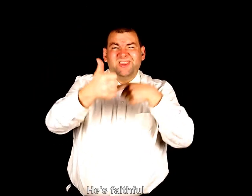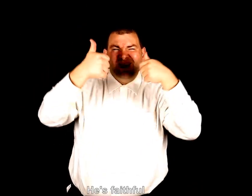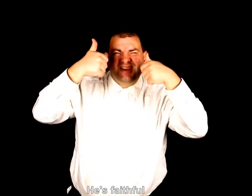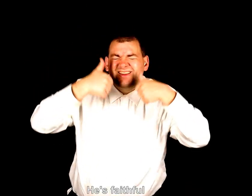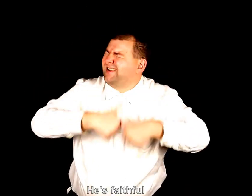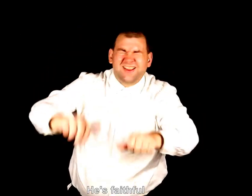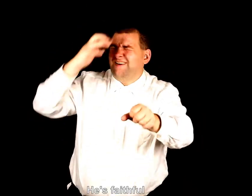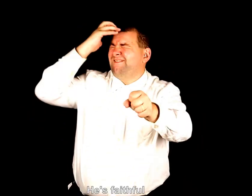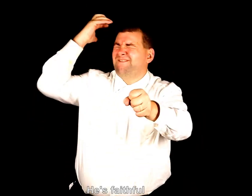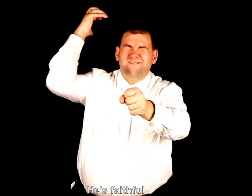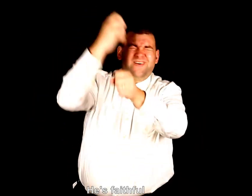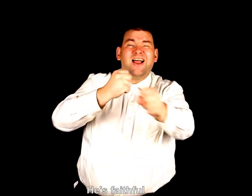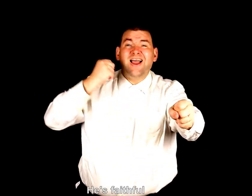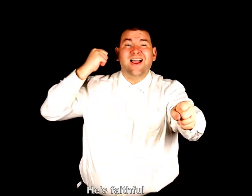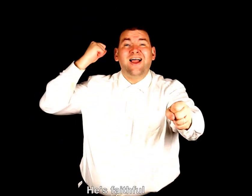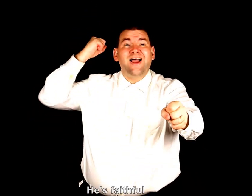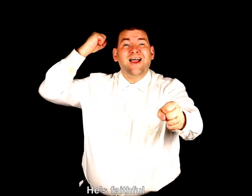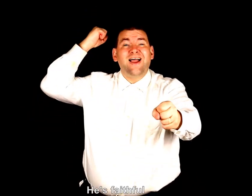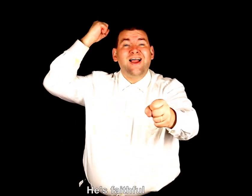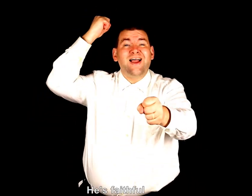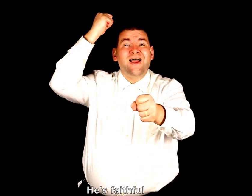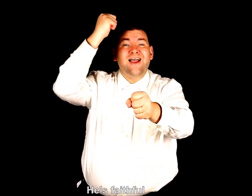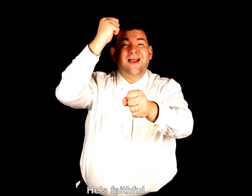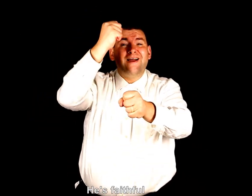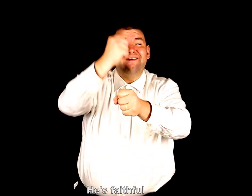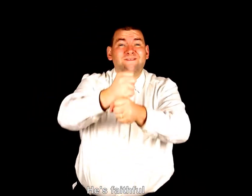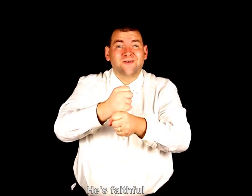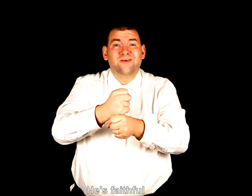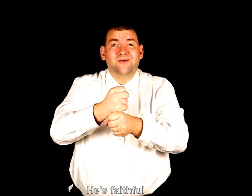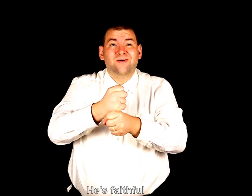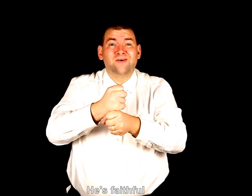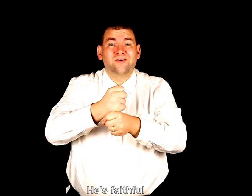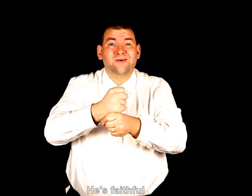He's faithful